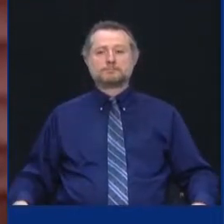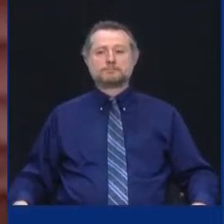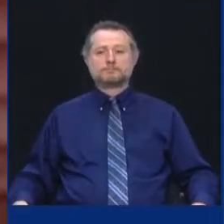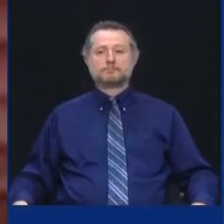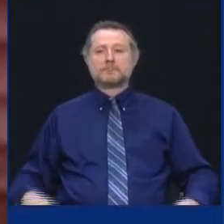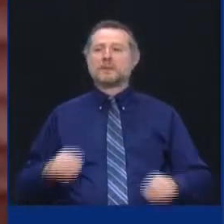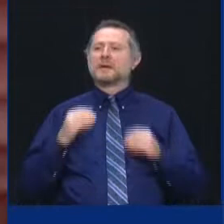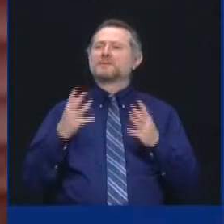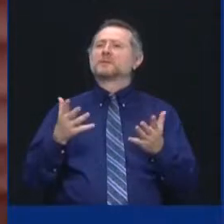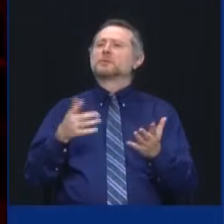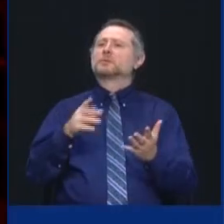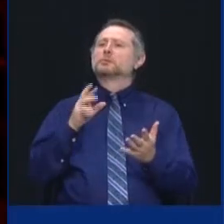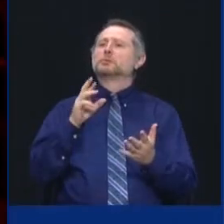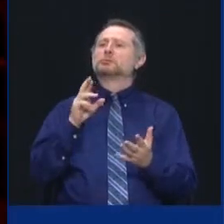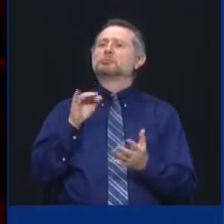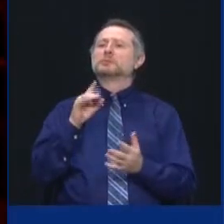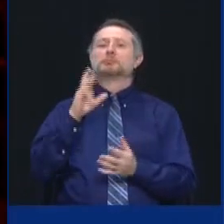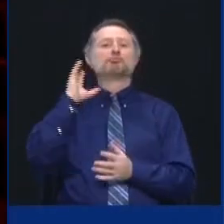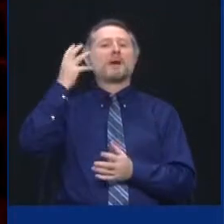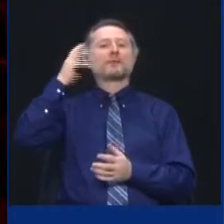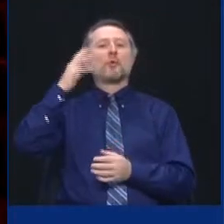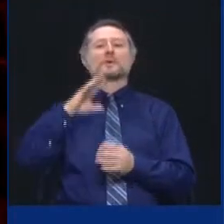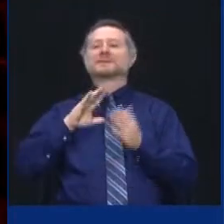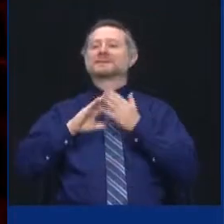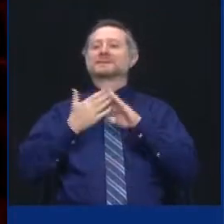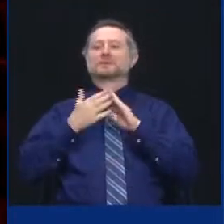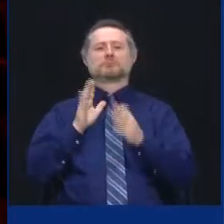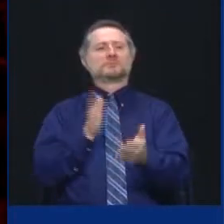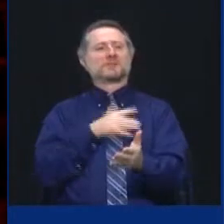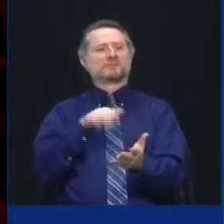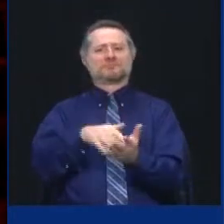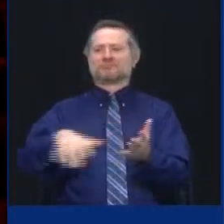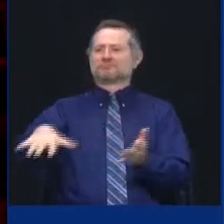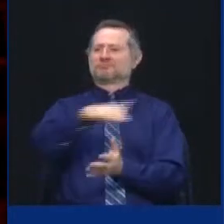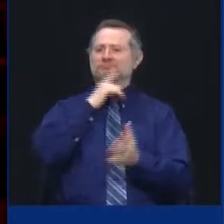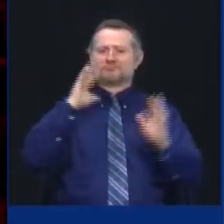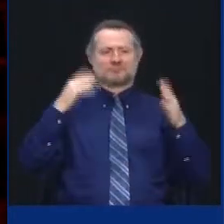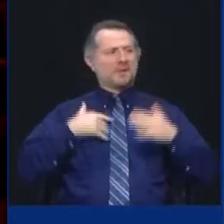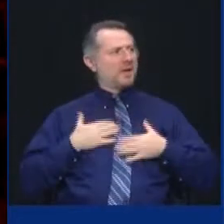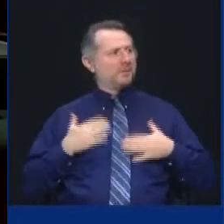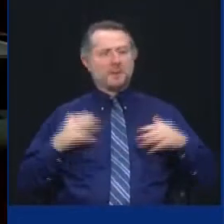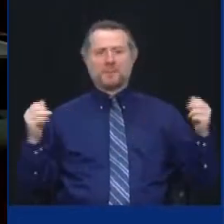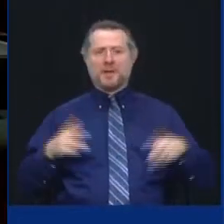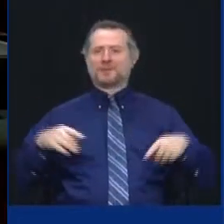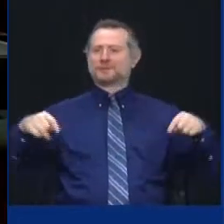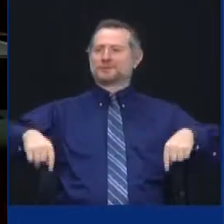GOOD MORNING. WHAT A PLEASURE TO BE HERE TODAY AT RADIO CITY HALL. HOW MAGNIFICENT IS THIS VENUE? LET'S GIVE THE RADIO CITY MUSIC